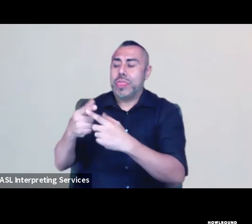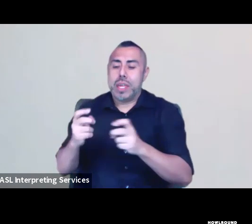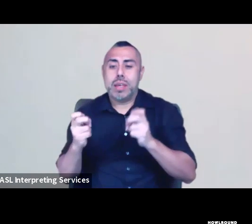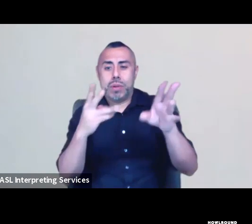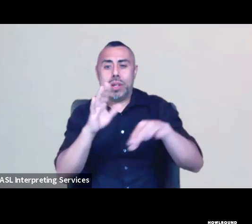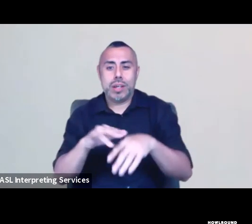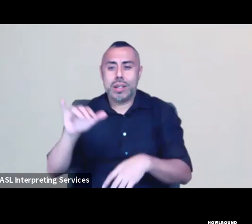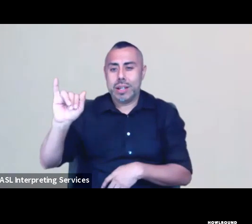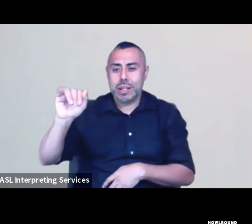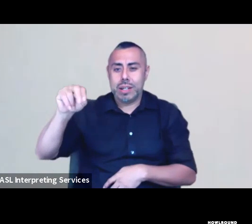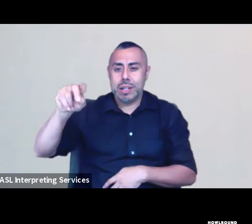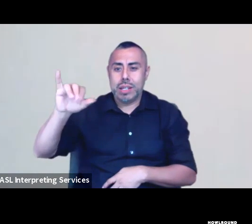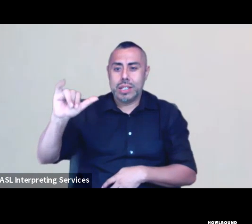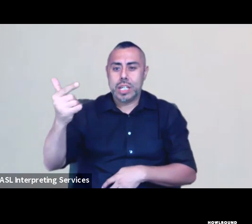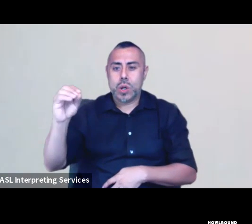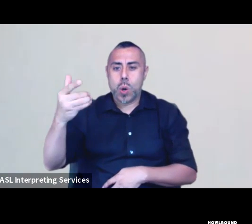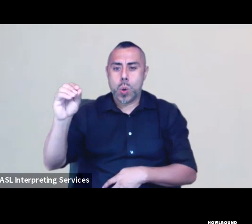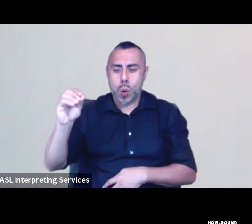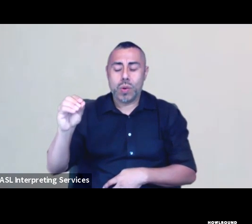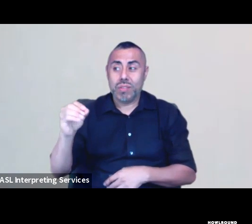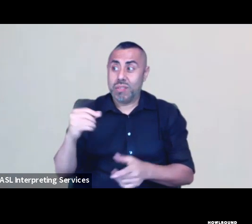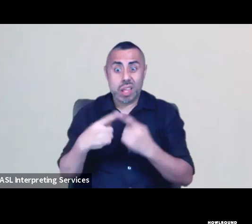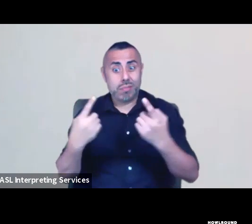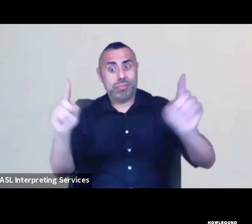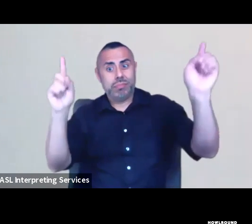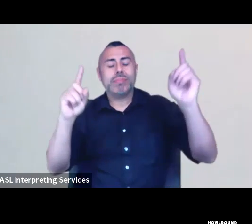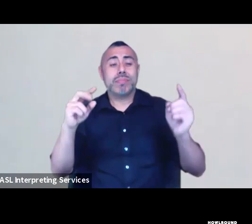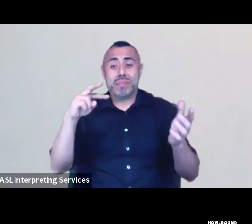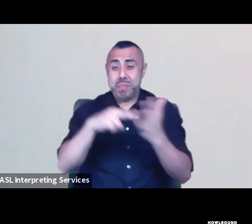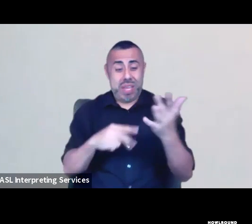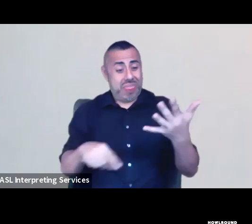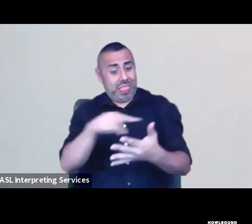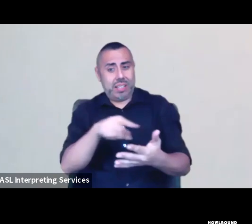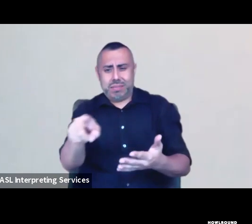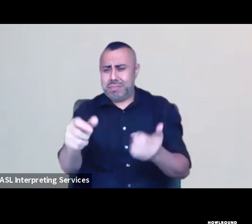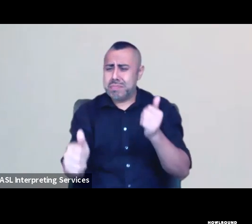are already aware of and familiar with. Another example of this type of work